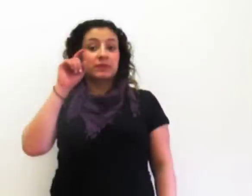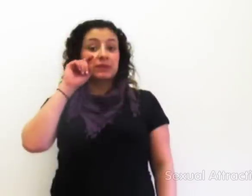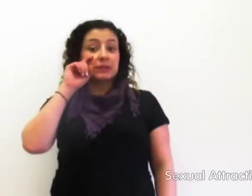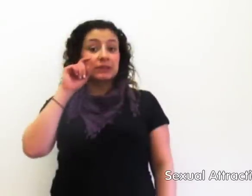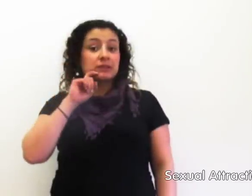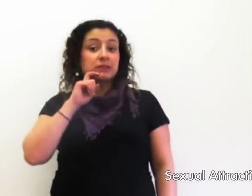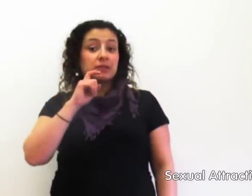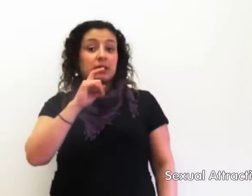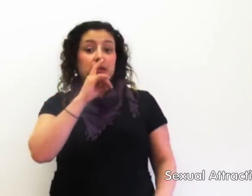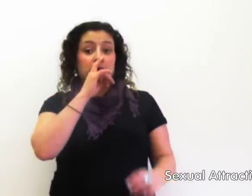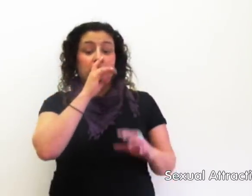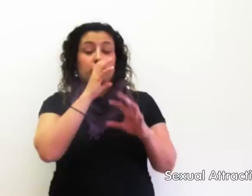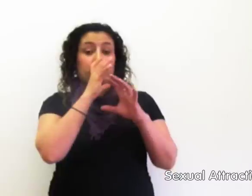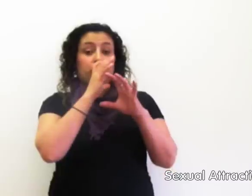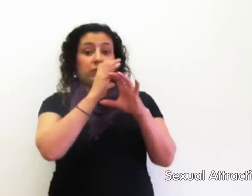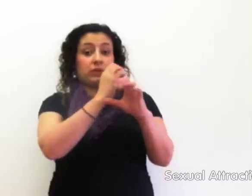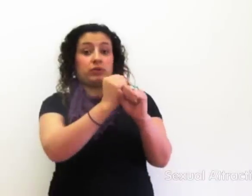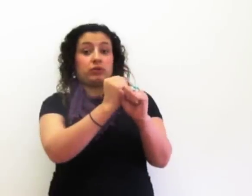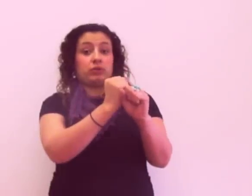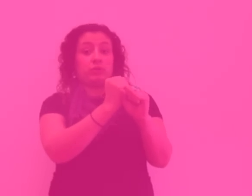SEXUAL ATTRACTION